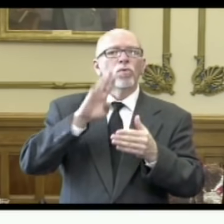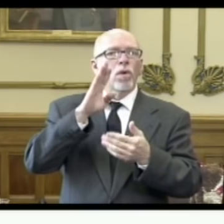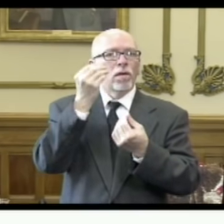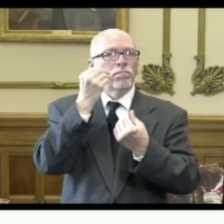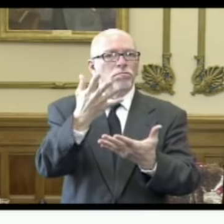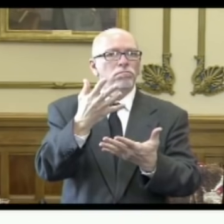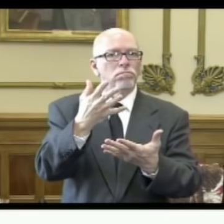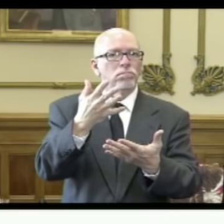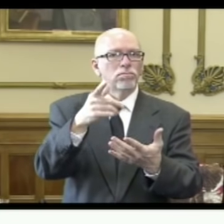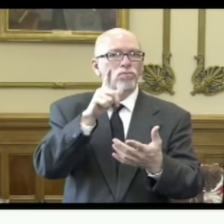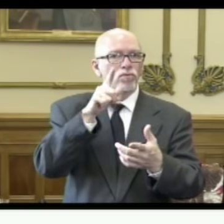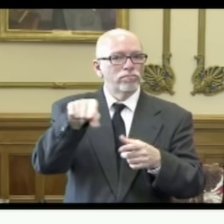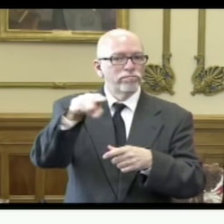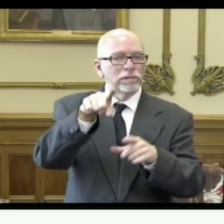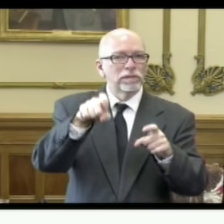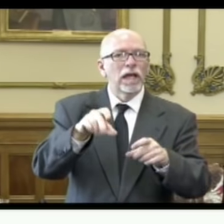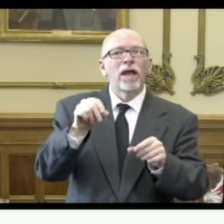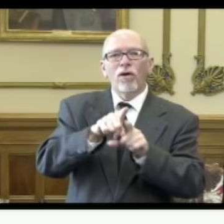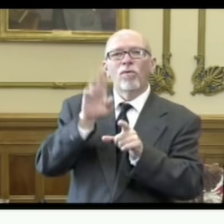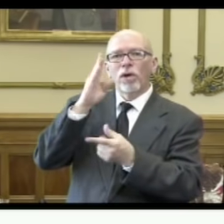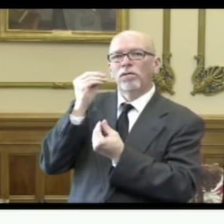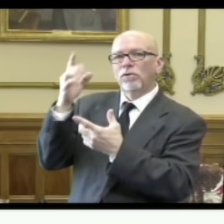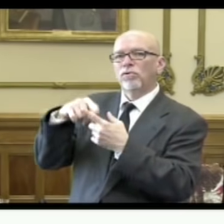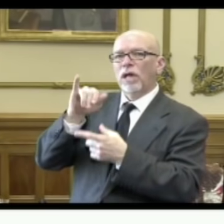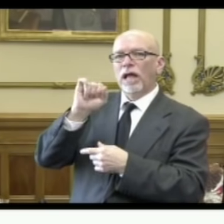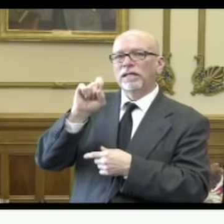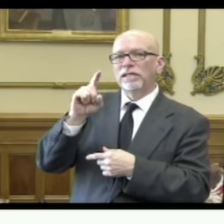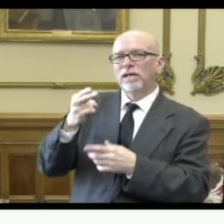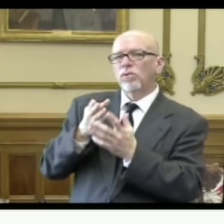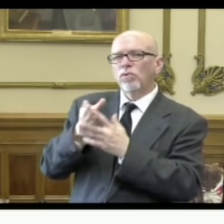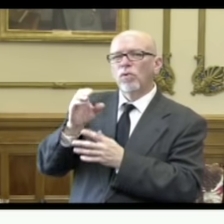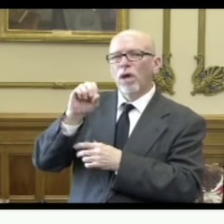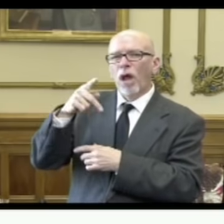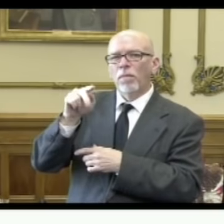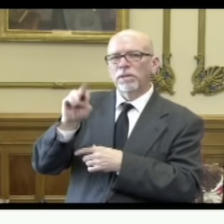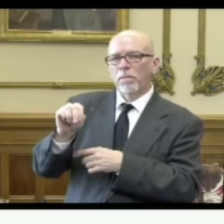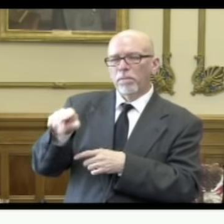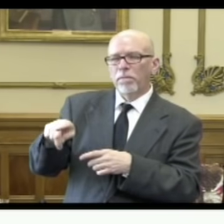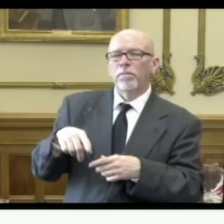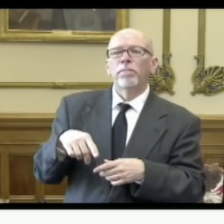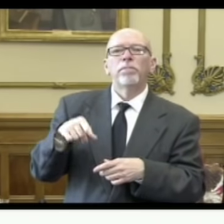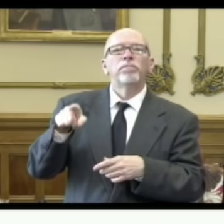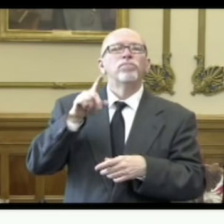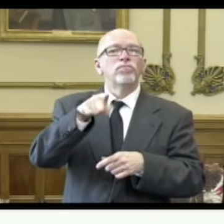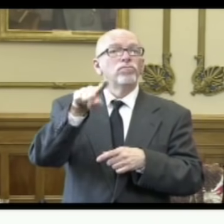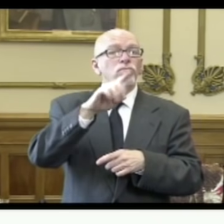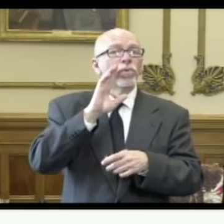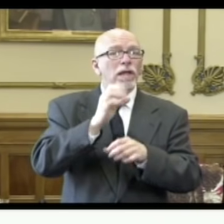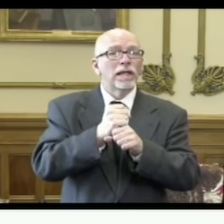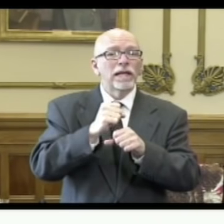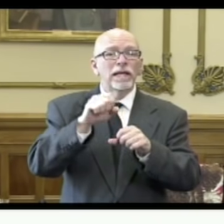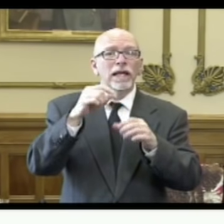IS PROFILE BUT THERE WILL BE A CALL IN LINE WHEN AVAILABLE. THE RESULTS WILL BE PROVIDED TO THE INDIVIDUAL TESTED AND